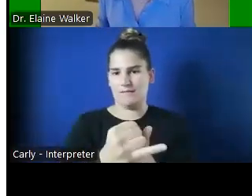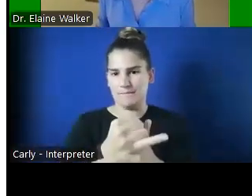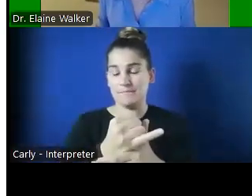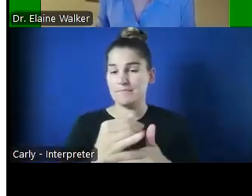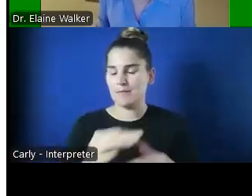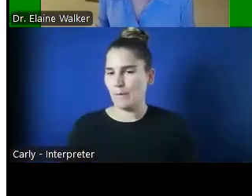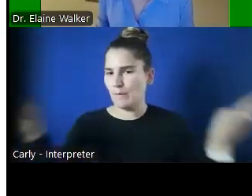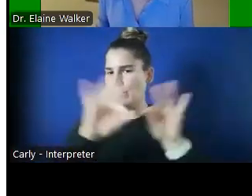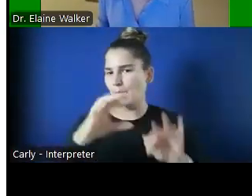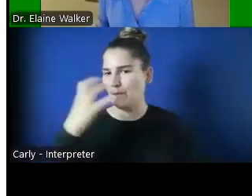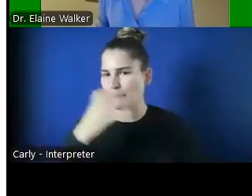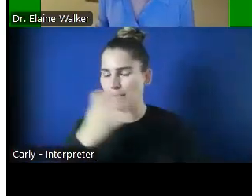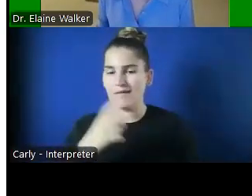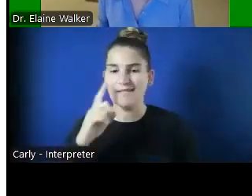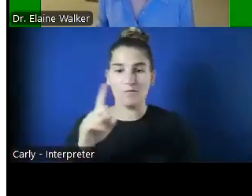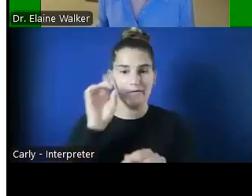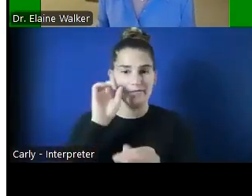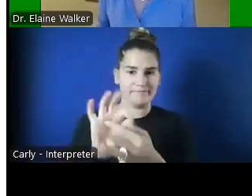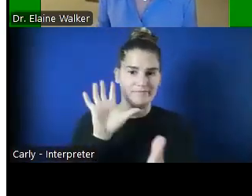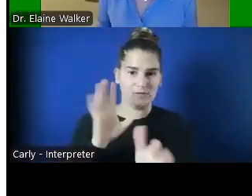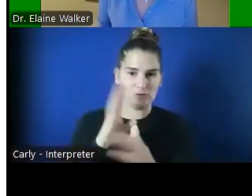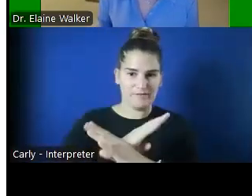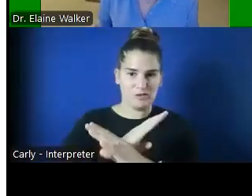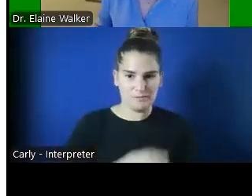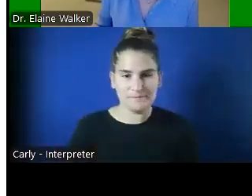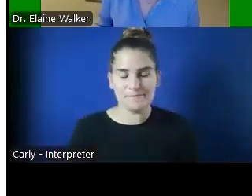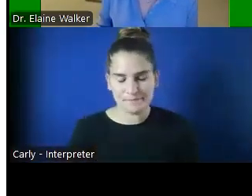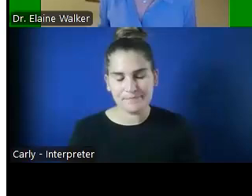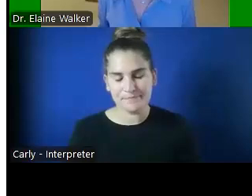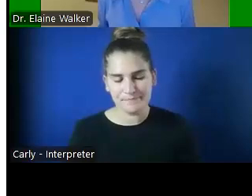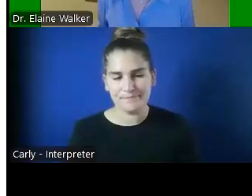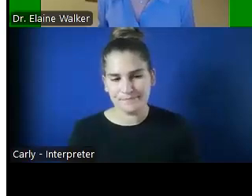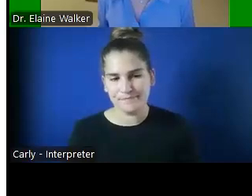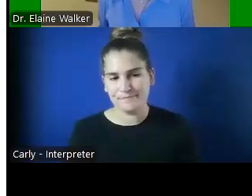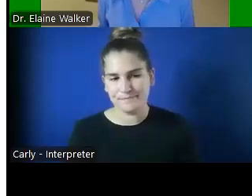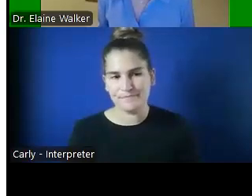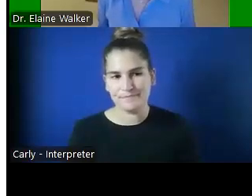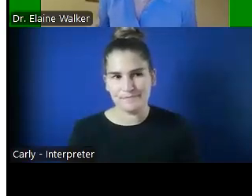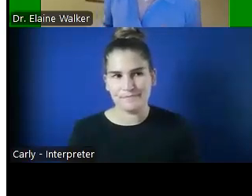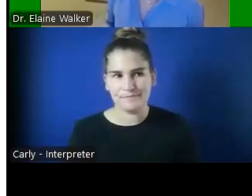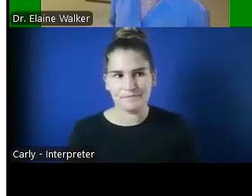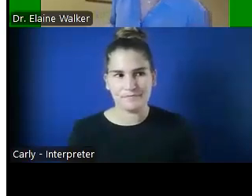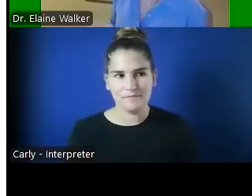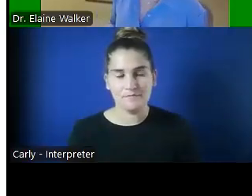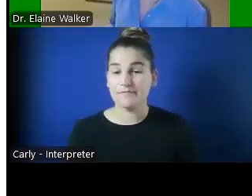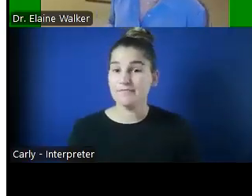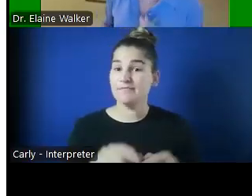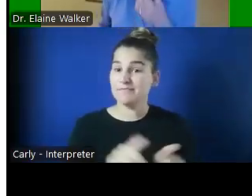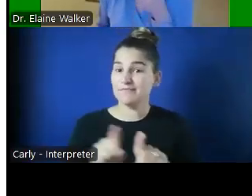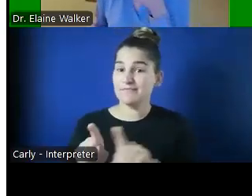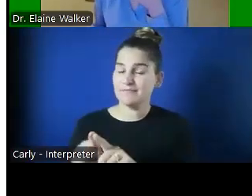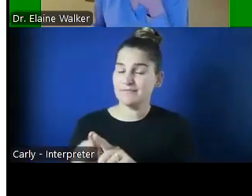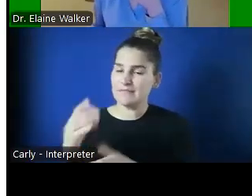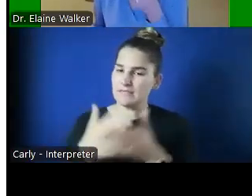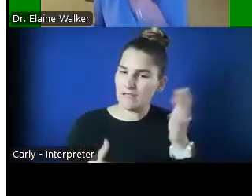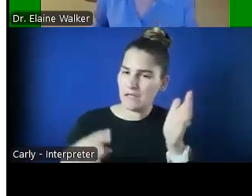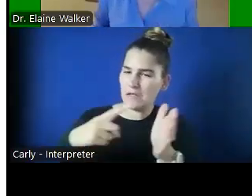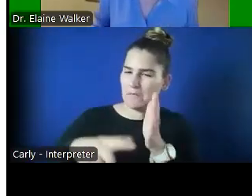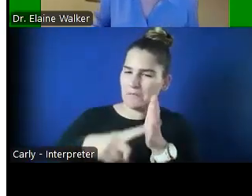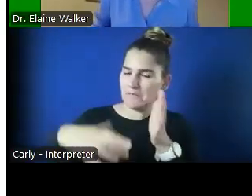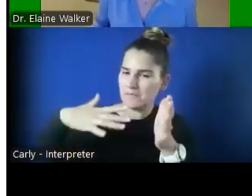in terms of psychosis prevention um in addition some of the studies show that characteristics of